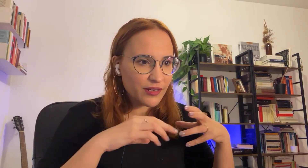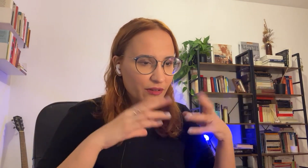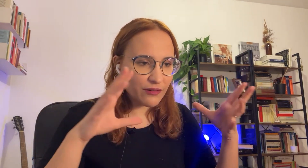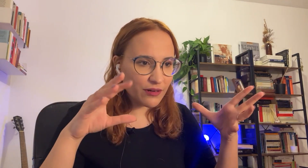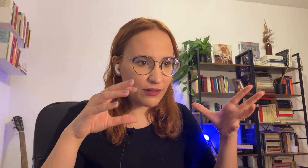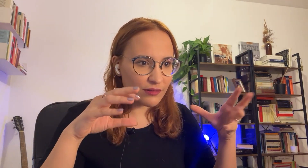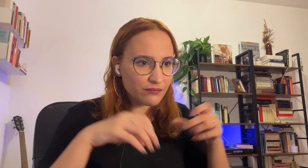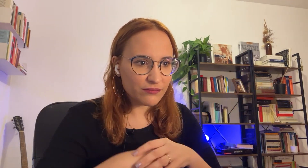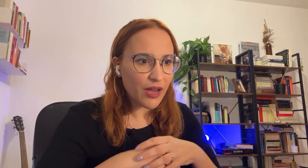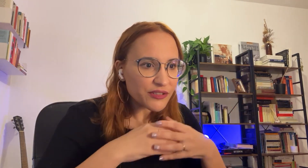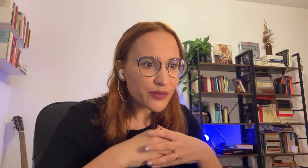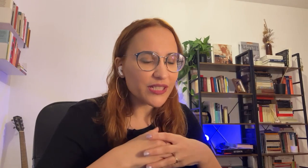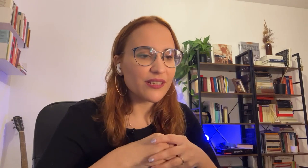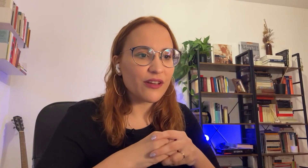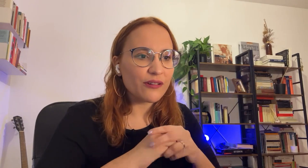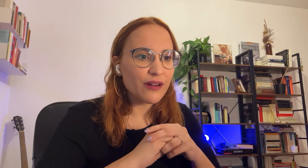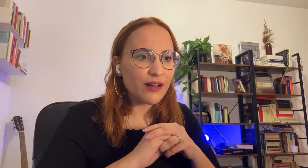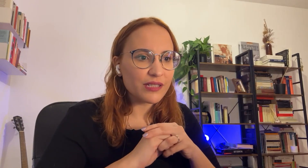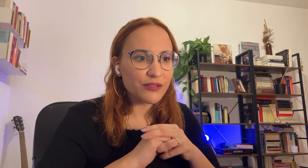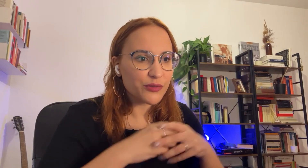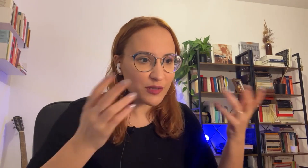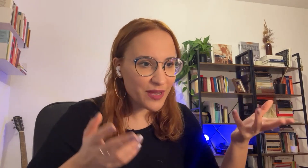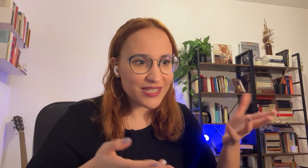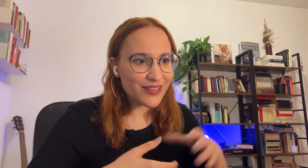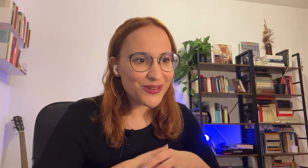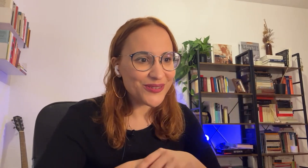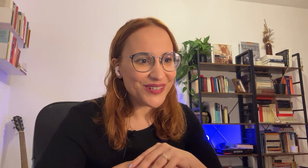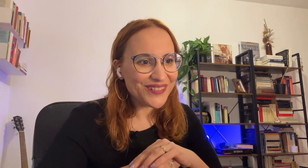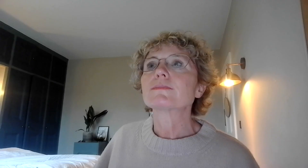Any other countries, any other user spaces? I don't know.